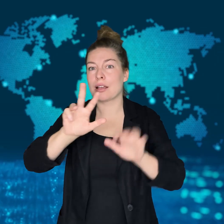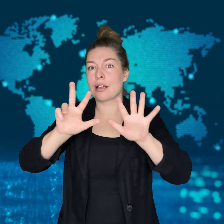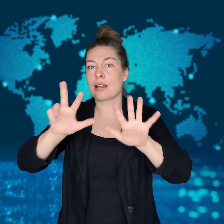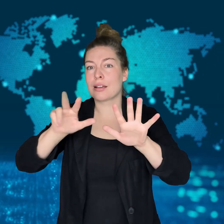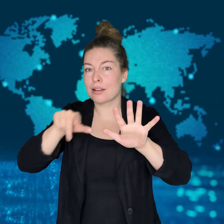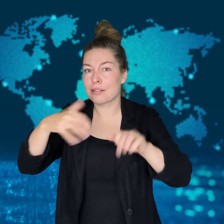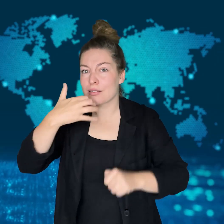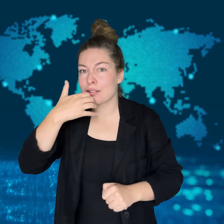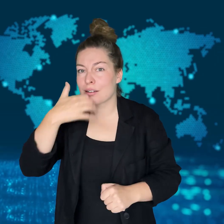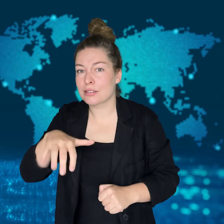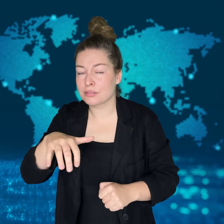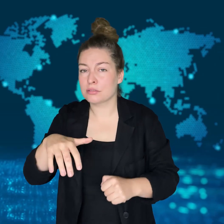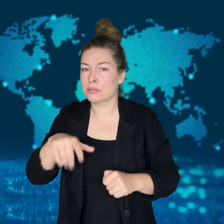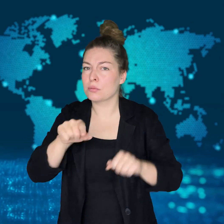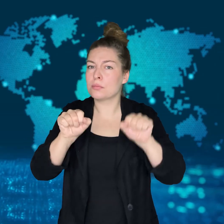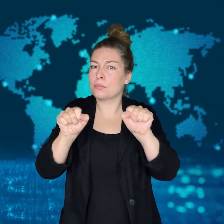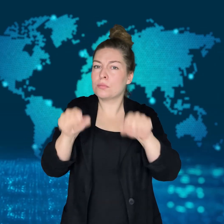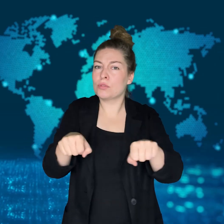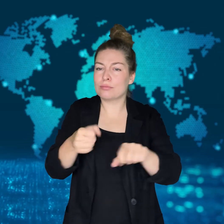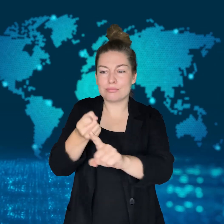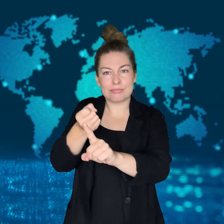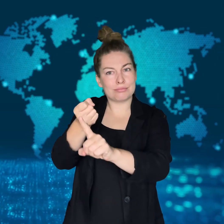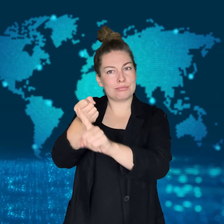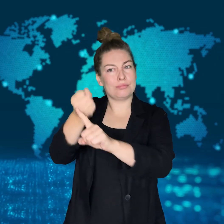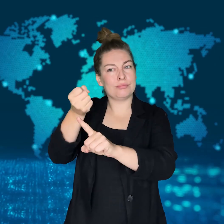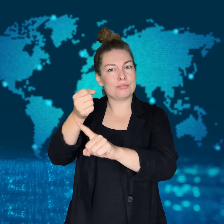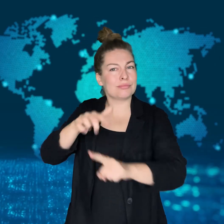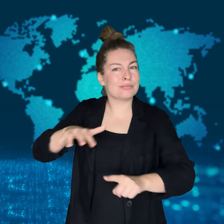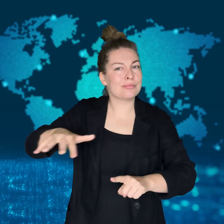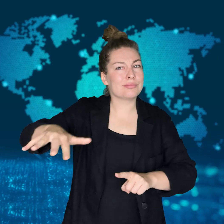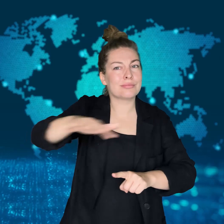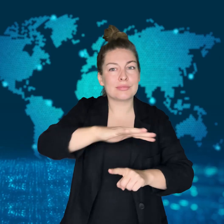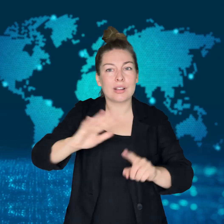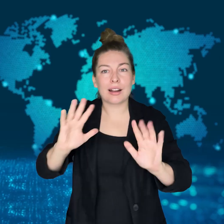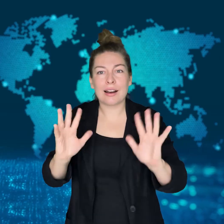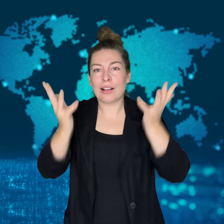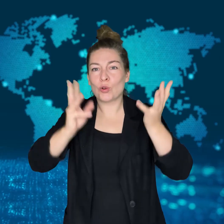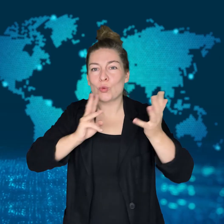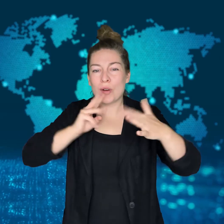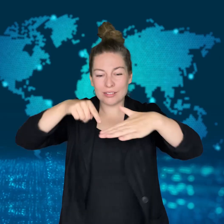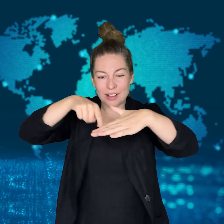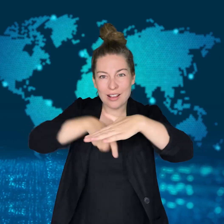The temperatures rose quickly from 32 degrees Celsius to